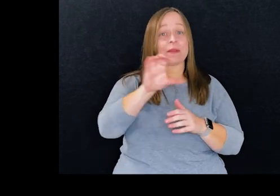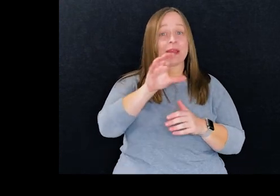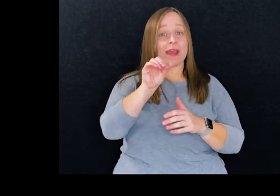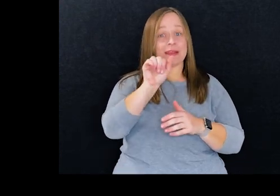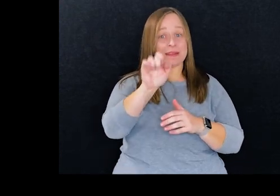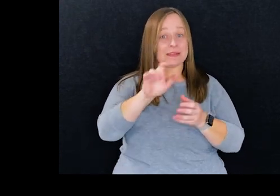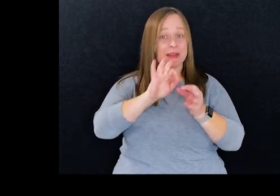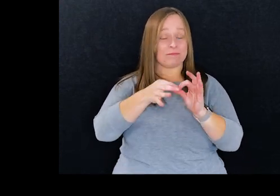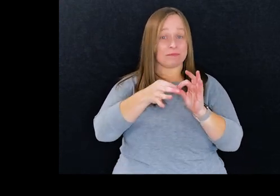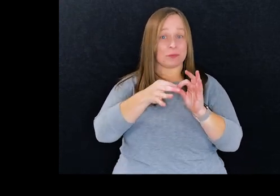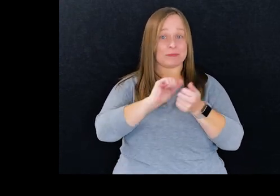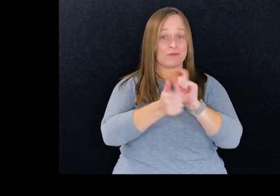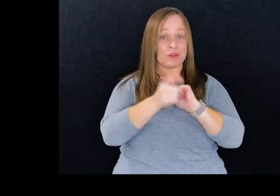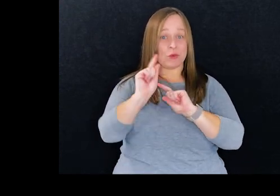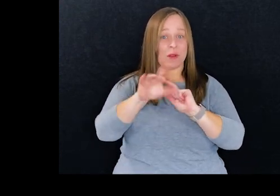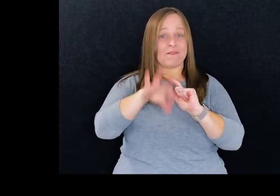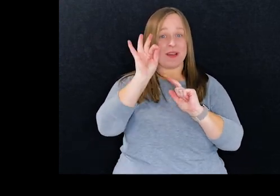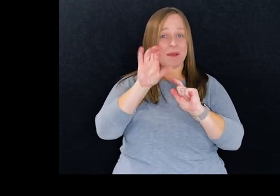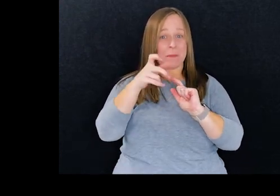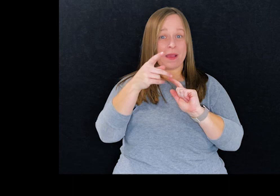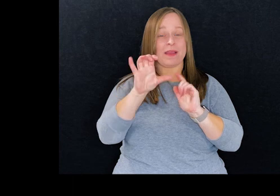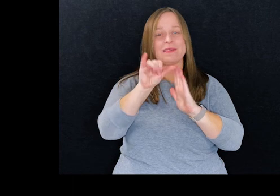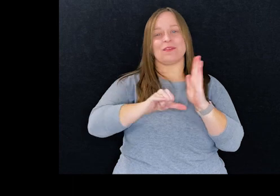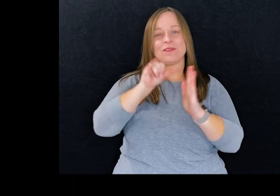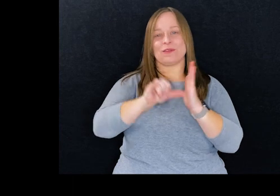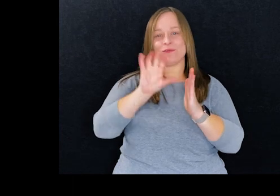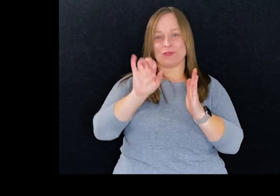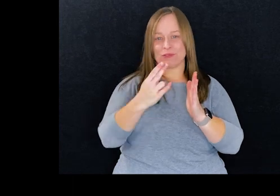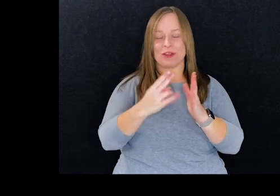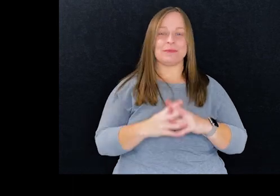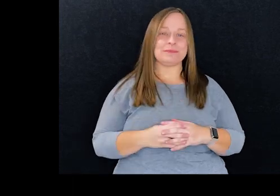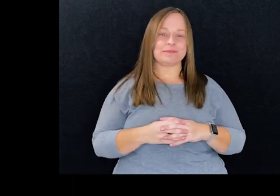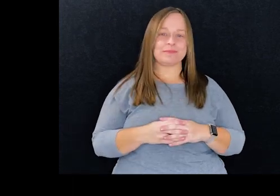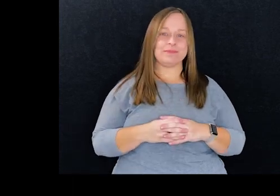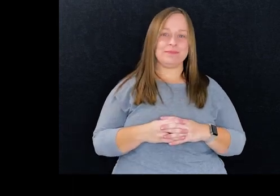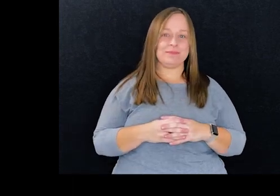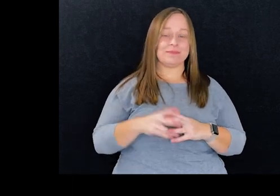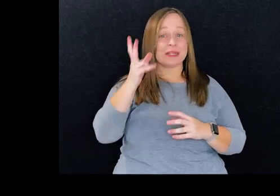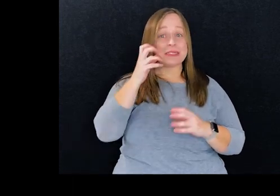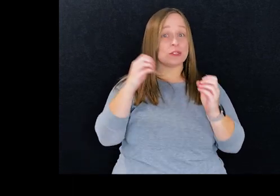The closed caption and ASL for version of this podcast is available on our YouTube channel.